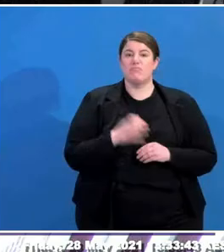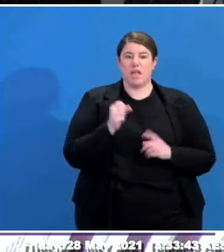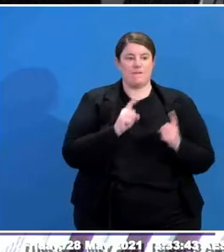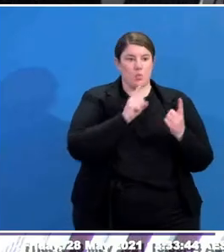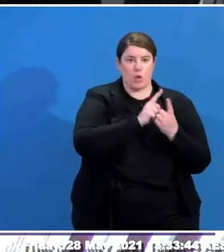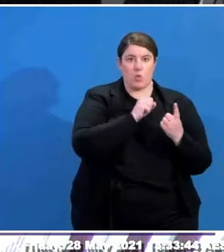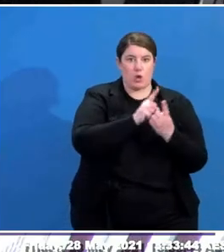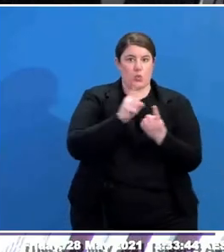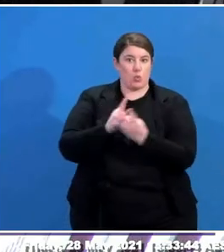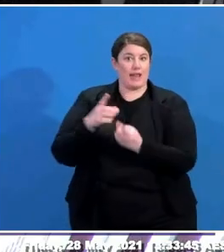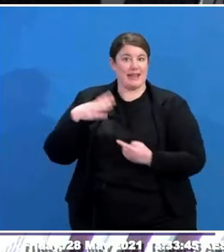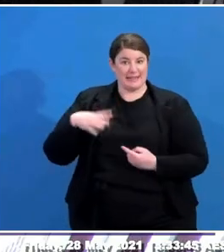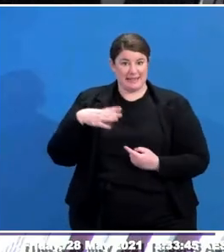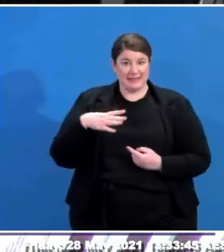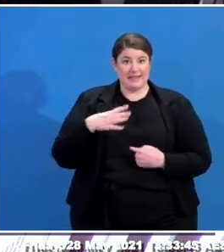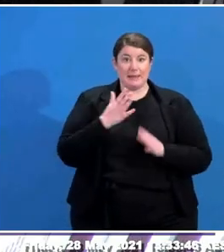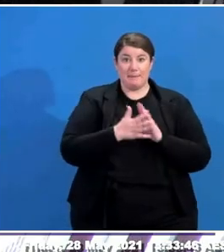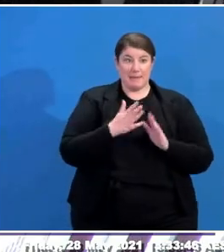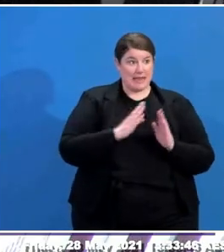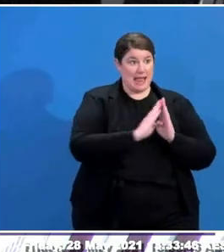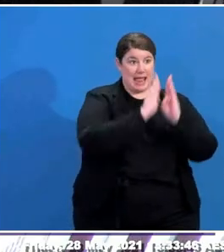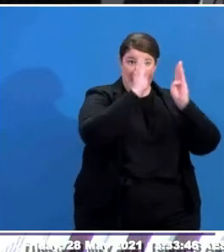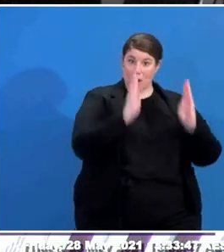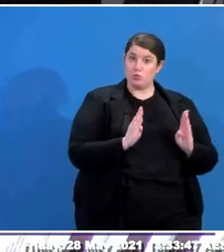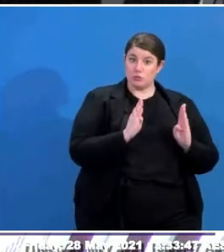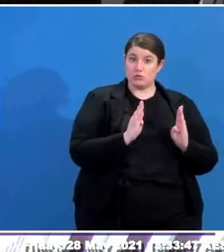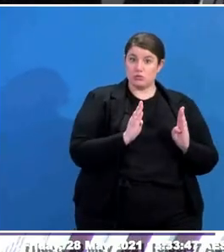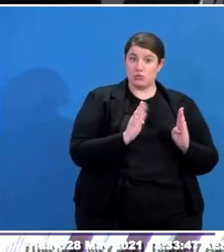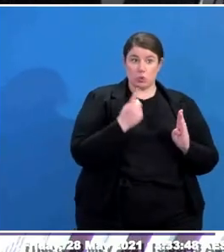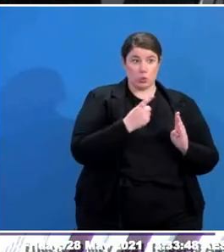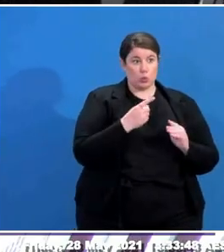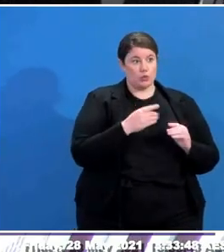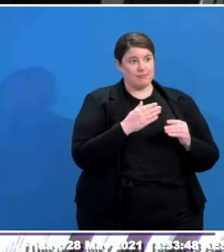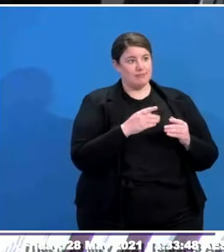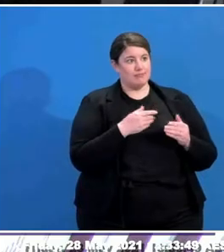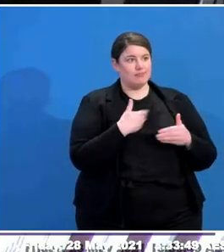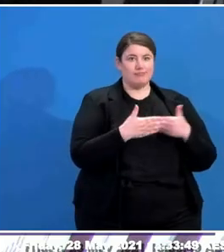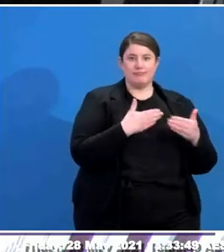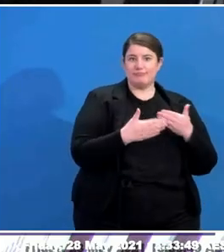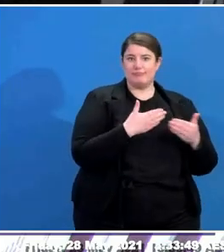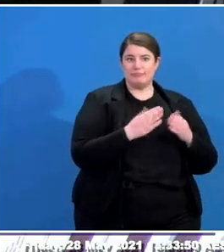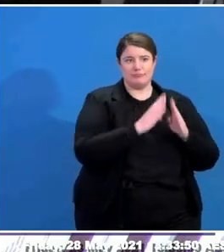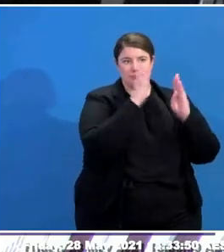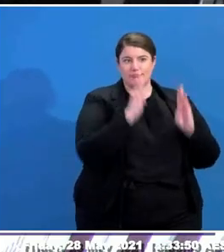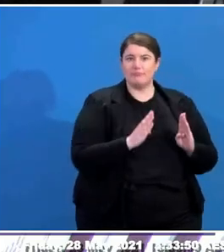it wouldn't be necessary for the SIL provider to have well, it wouldn't be